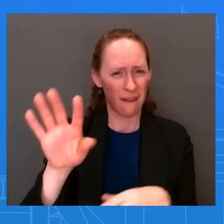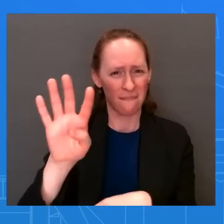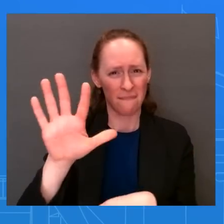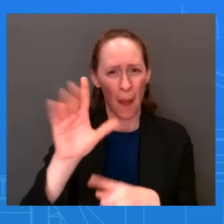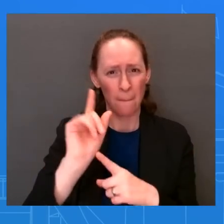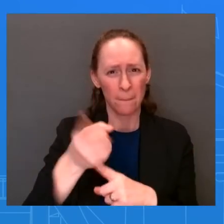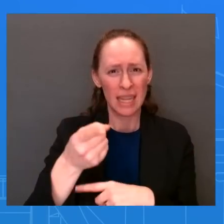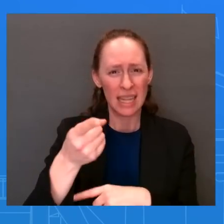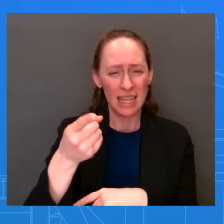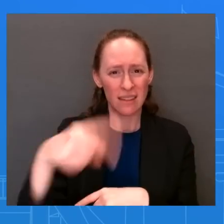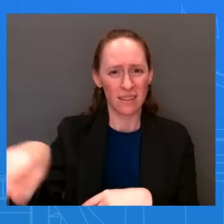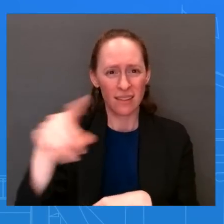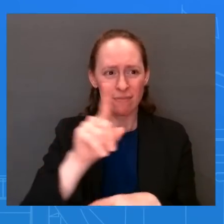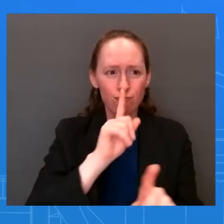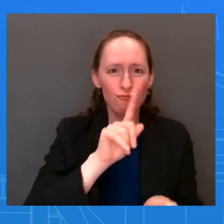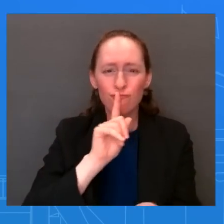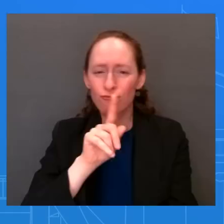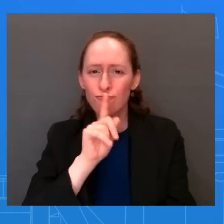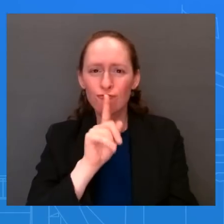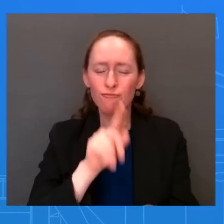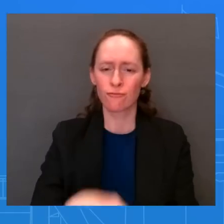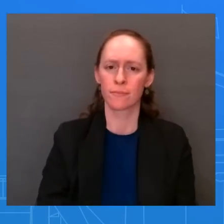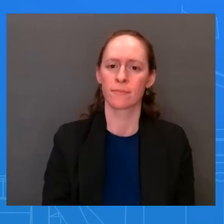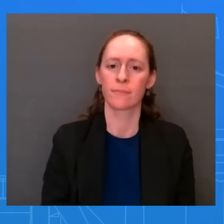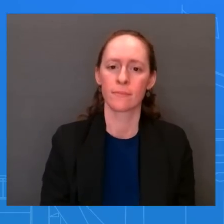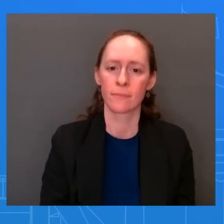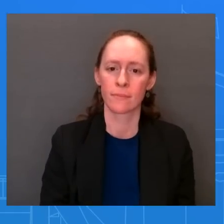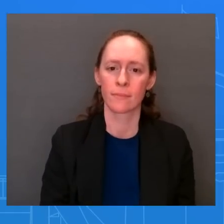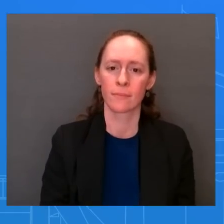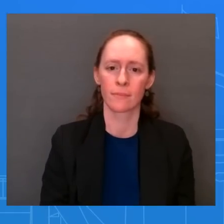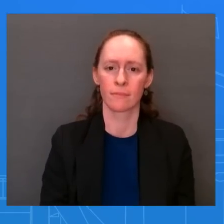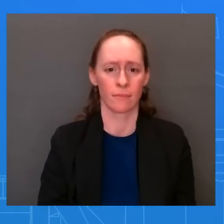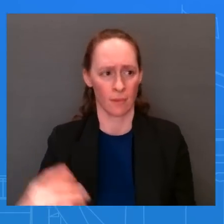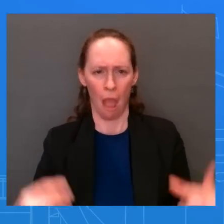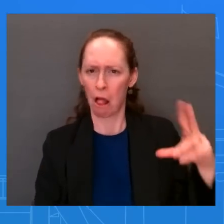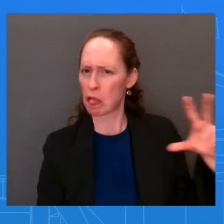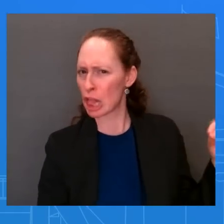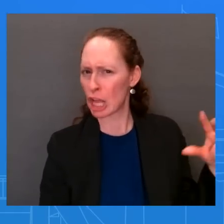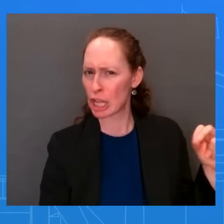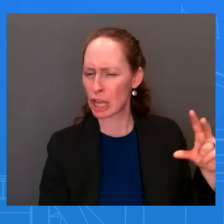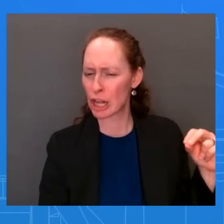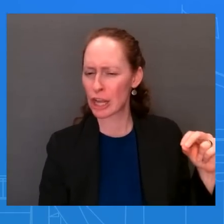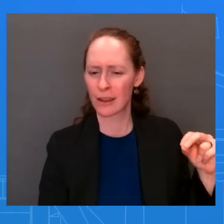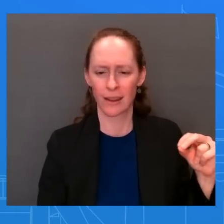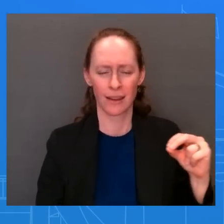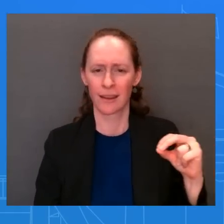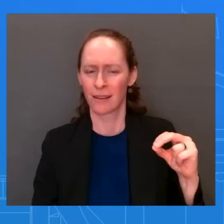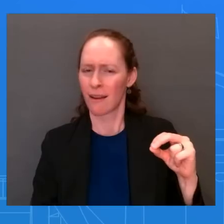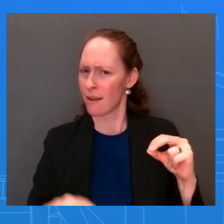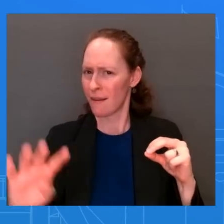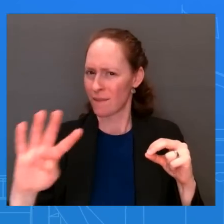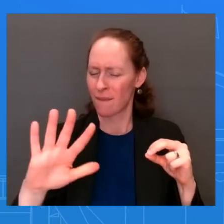Somebody here had said 30 minutes, but it was not. It was actually 45 minutes. They miscounted. And so, that was important.